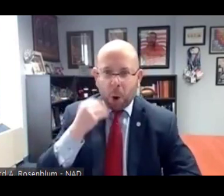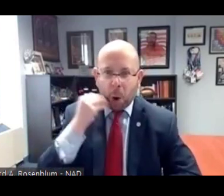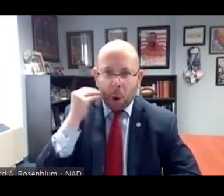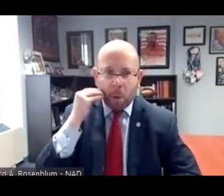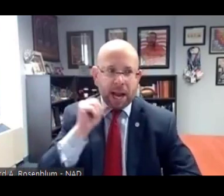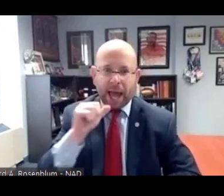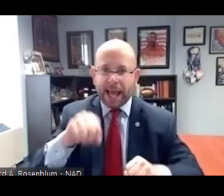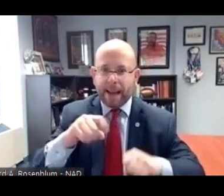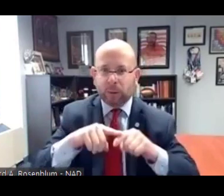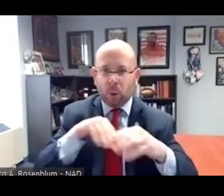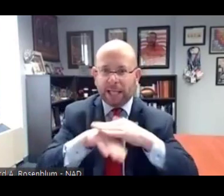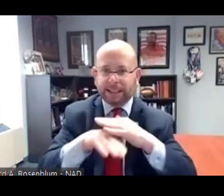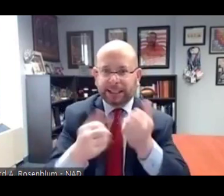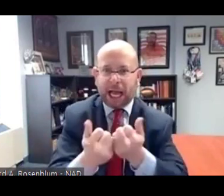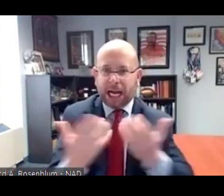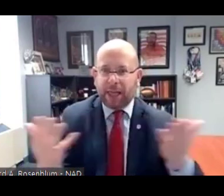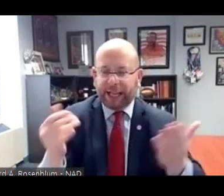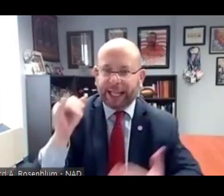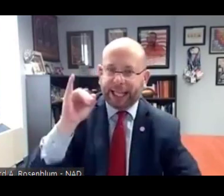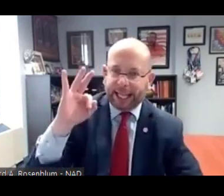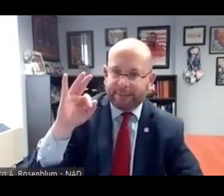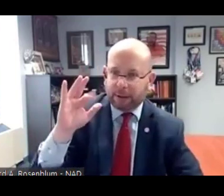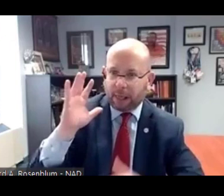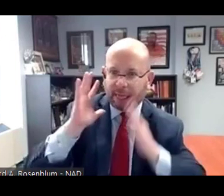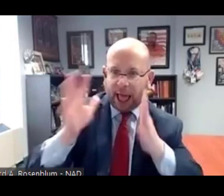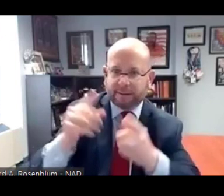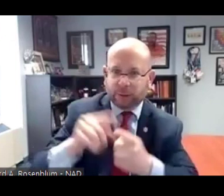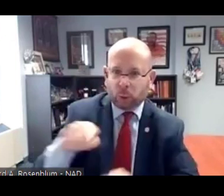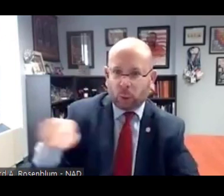So this is, you are correct. We are in a pandemic. People are house bound.